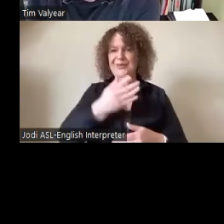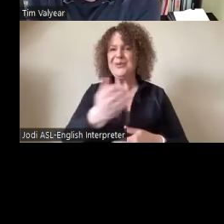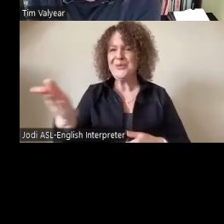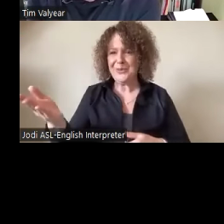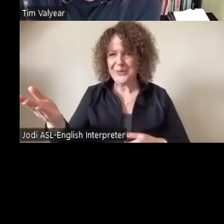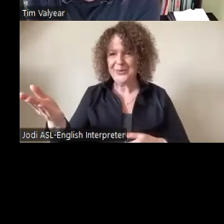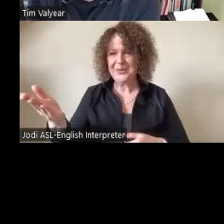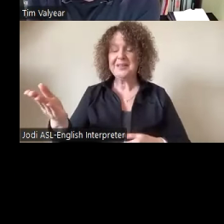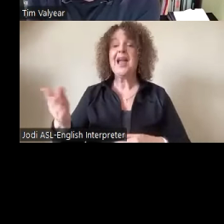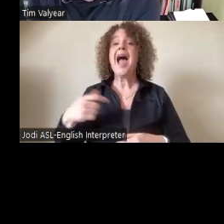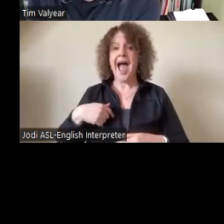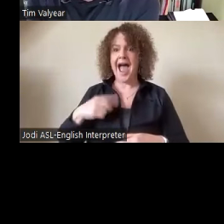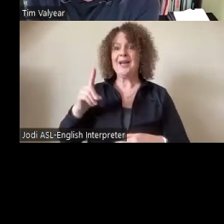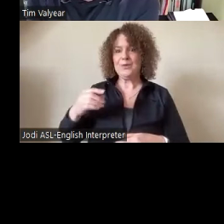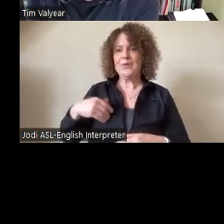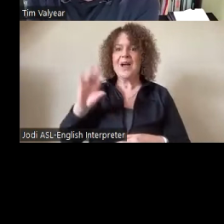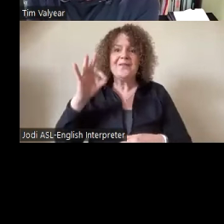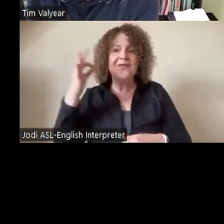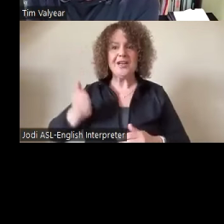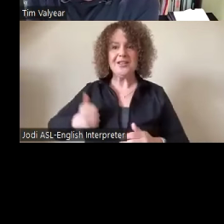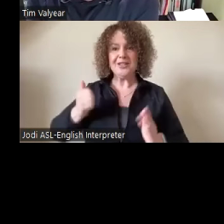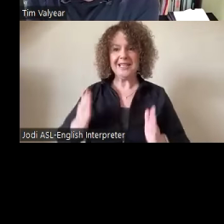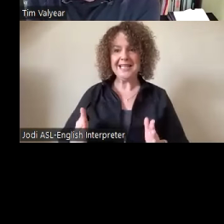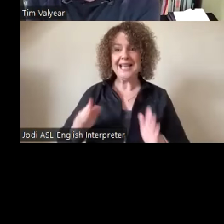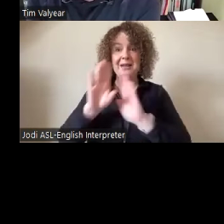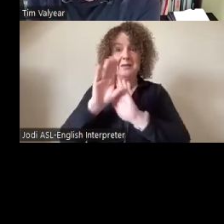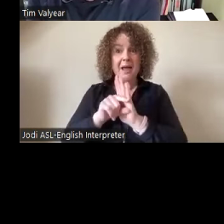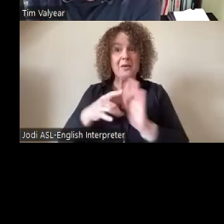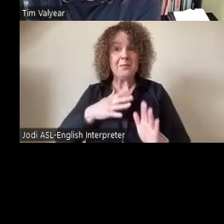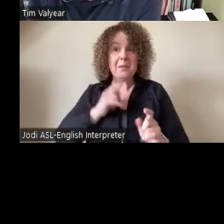session. I hope to provide you with some information that